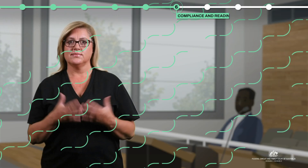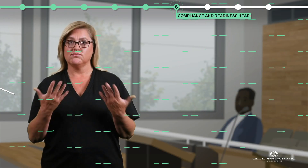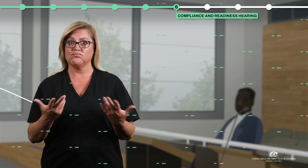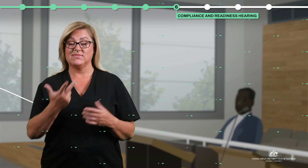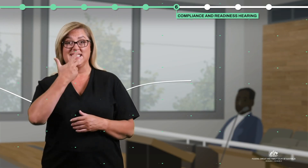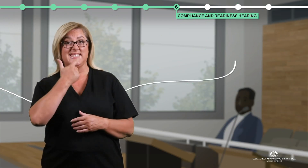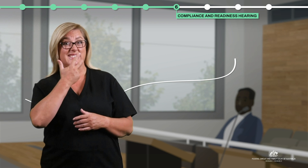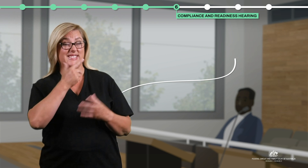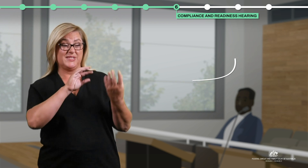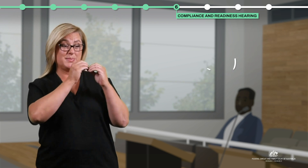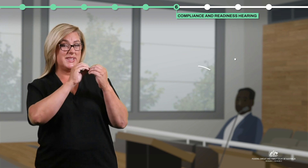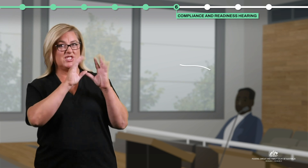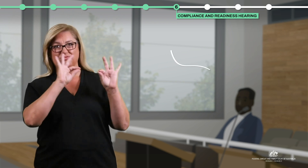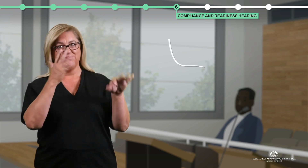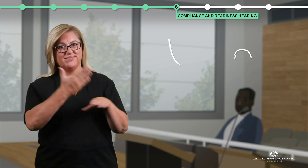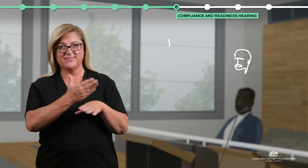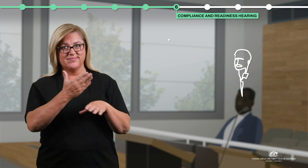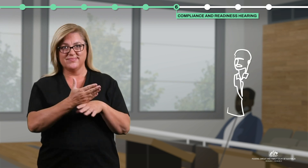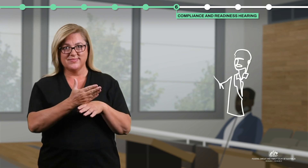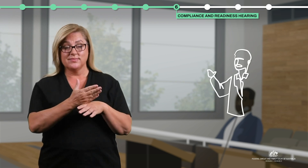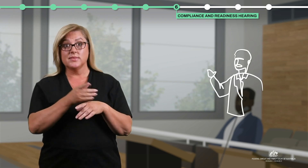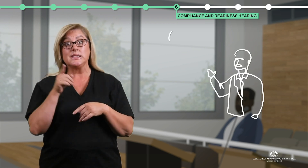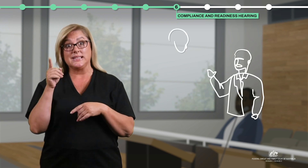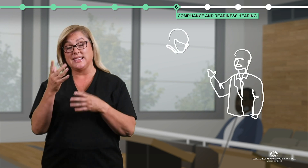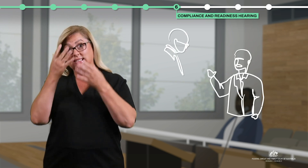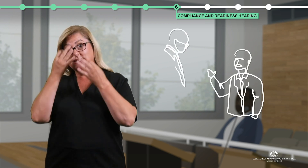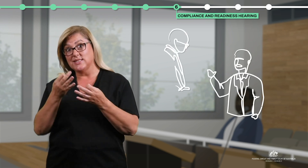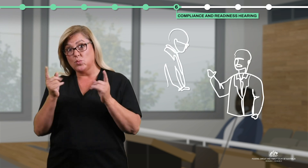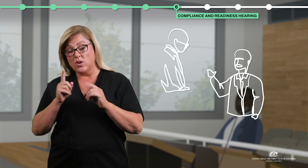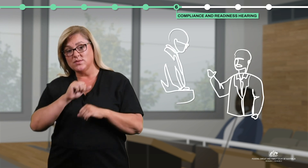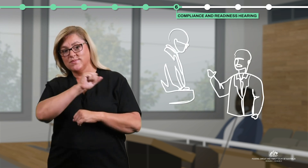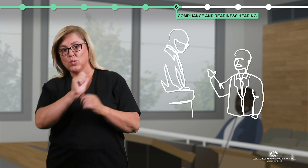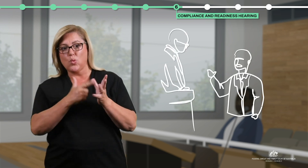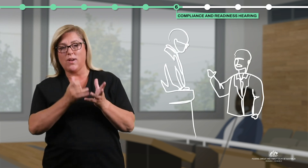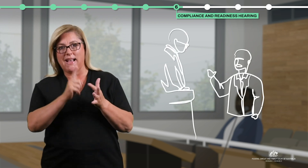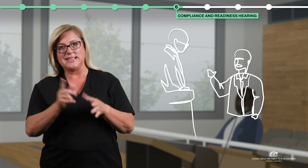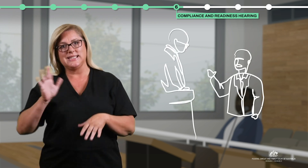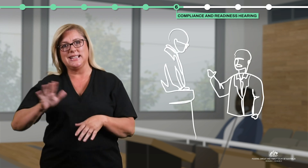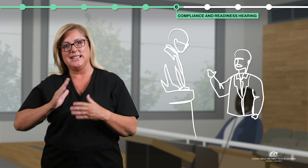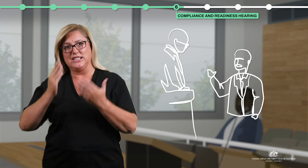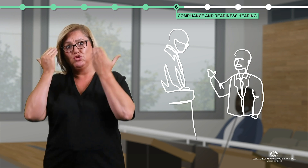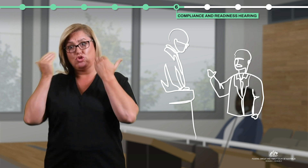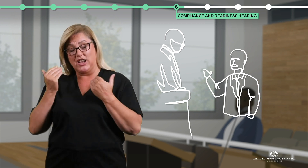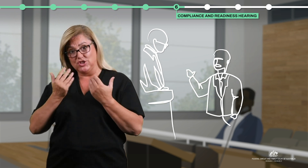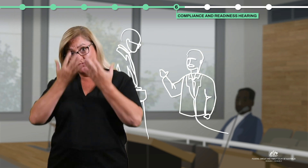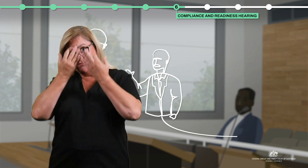If mediation is unsuccessful and it’s decided your case requires a decision from a Judge,